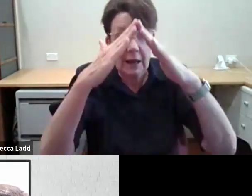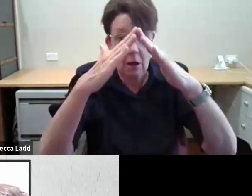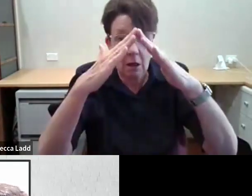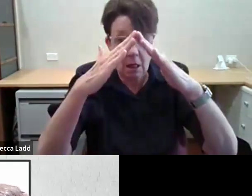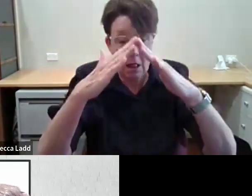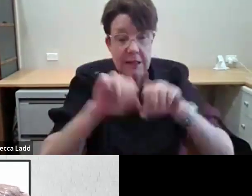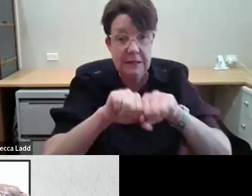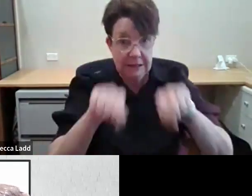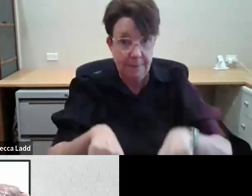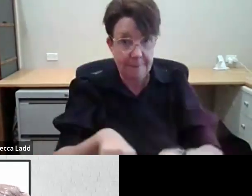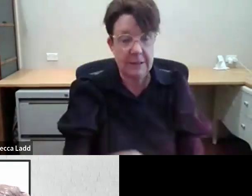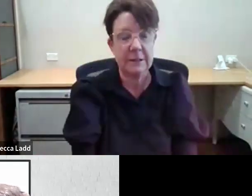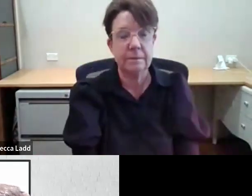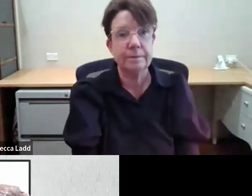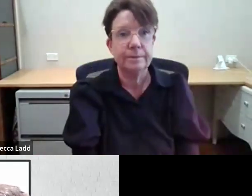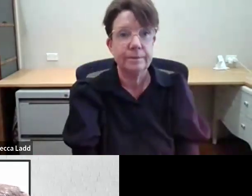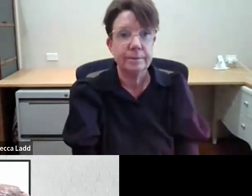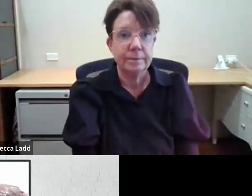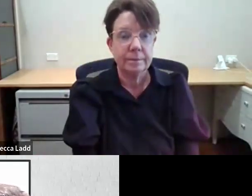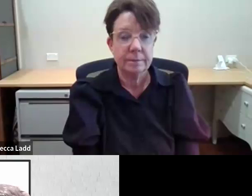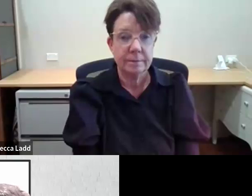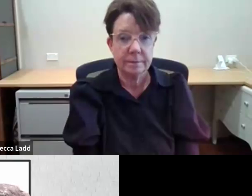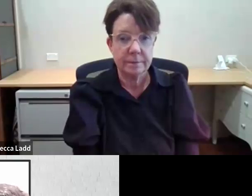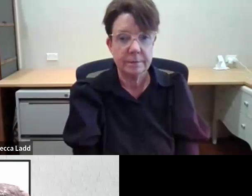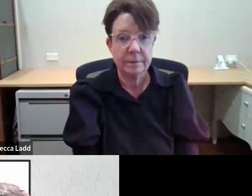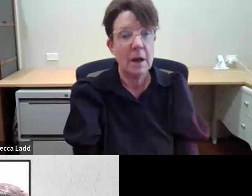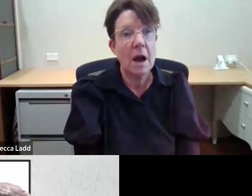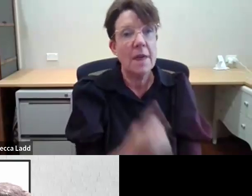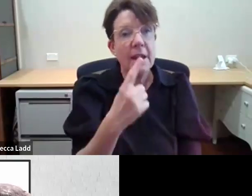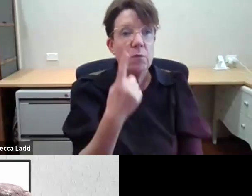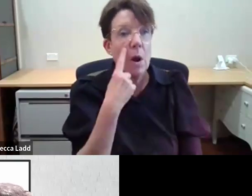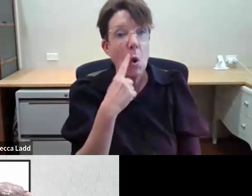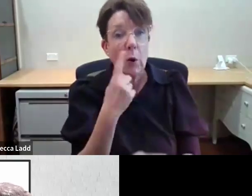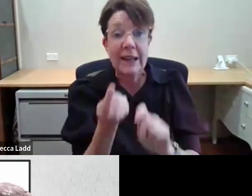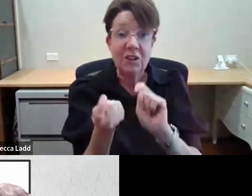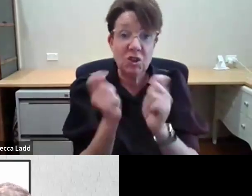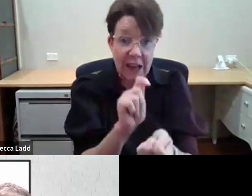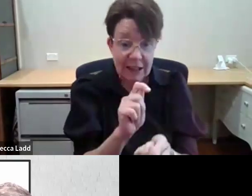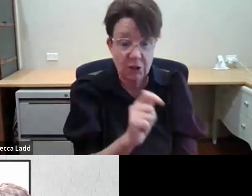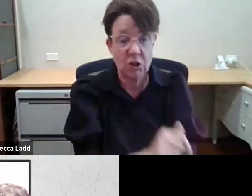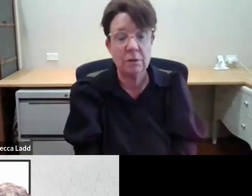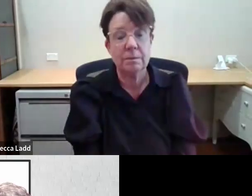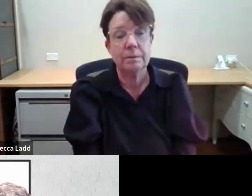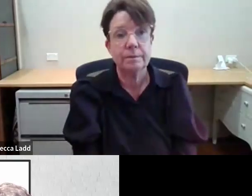directing it or not, that is what climate change is meaning, so the urge